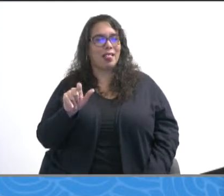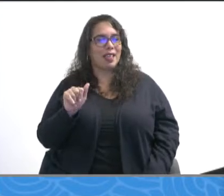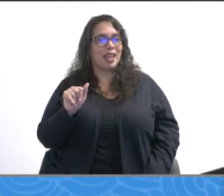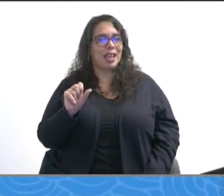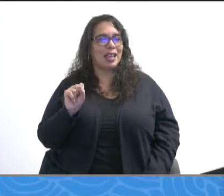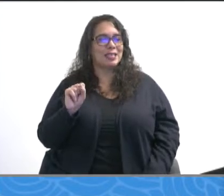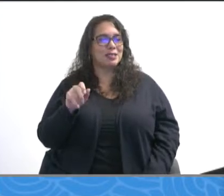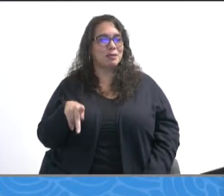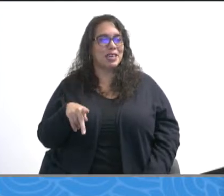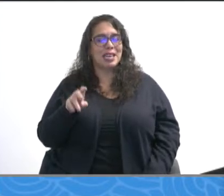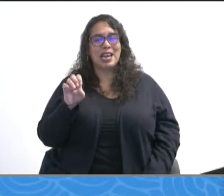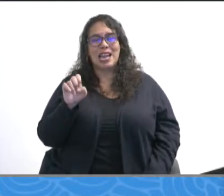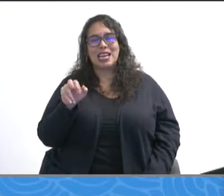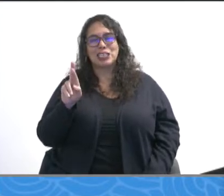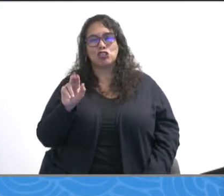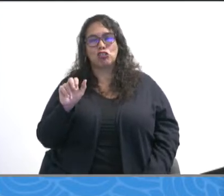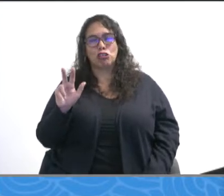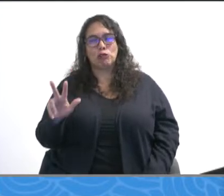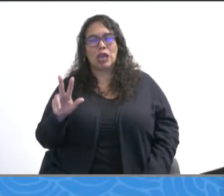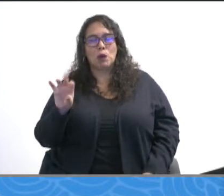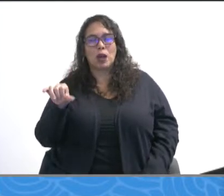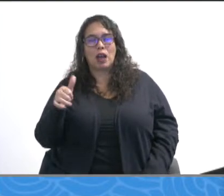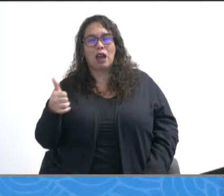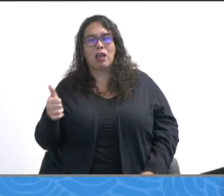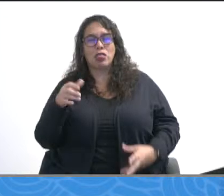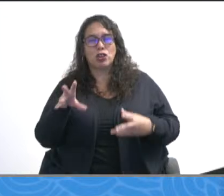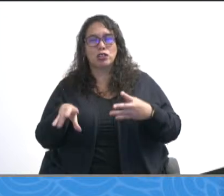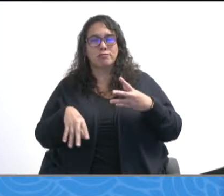what are additional supports that need to be considered?"